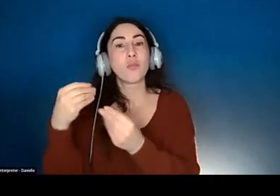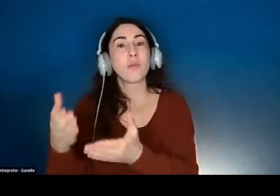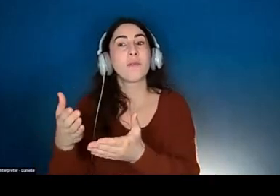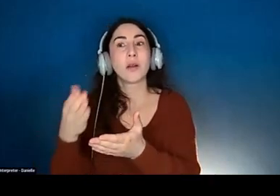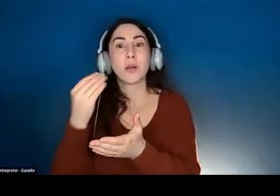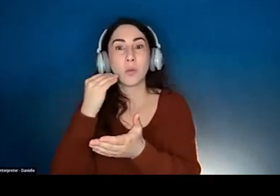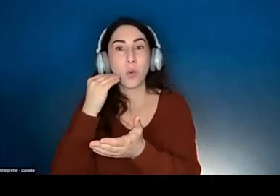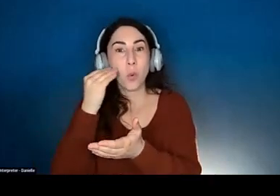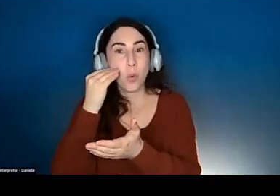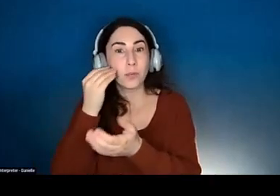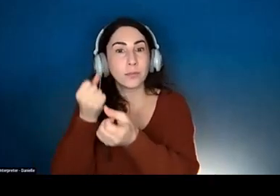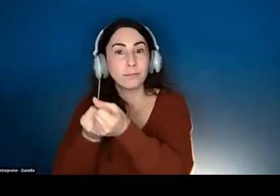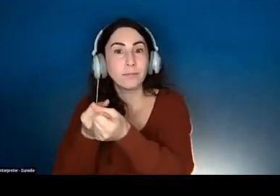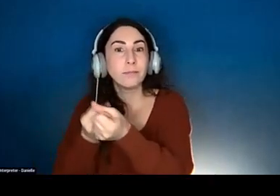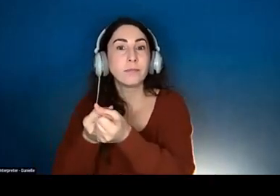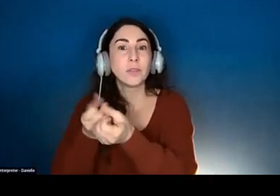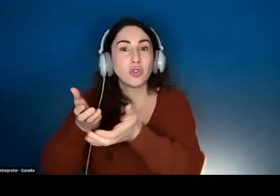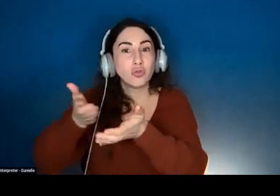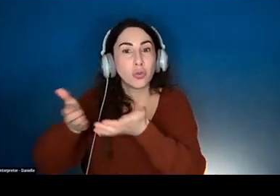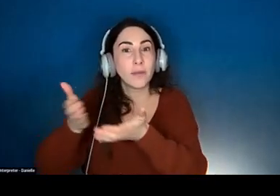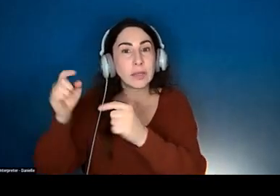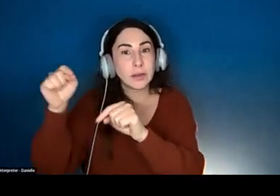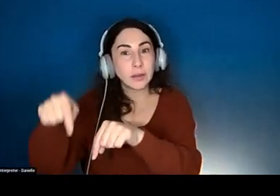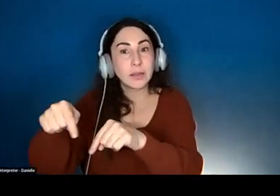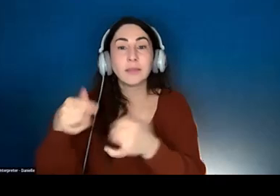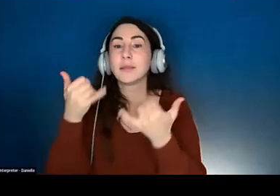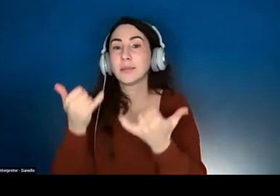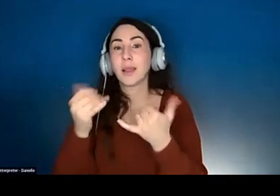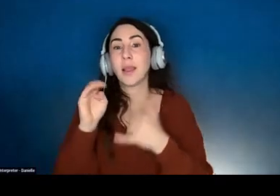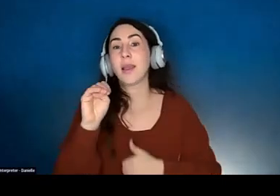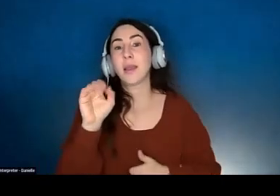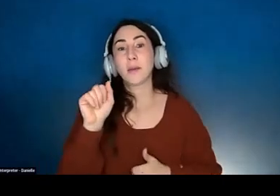place, and now she is thriving in the community,